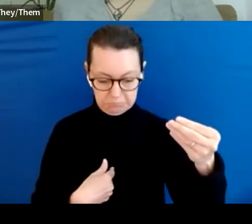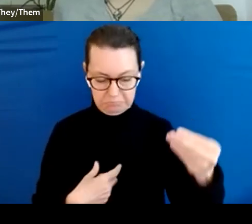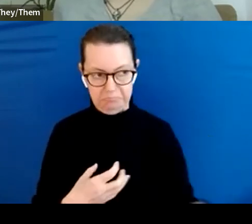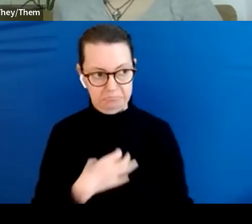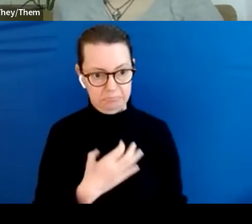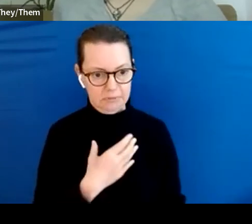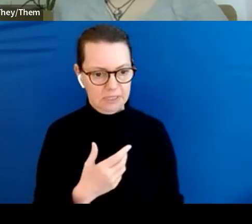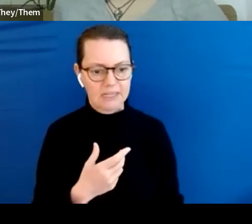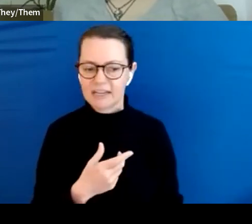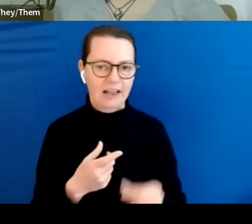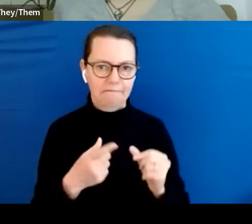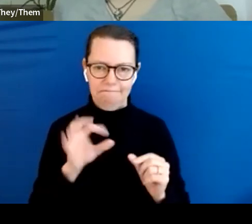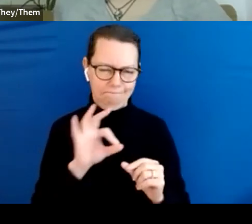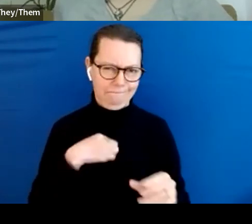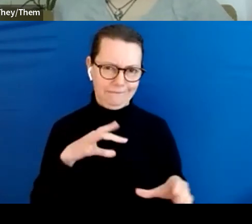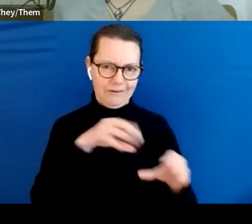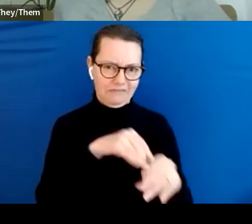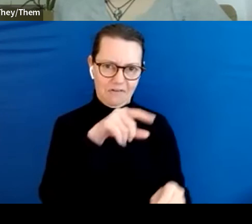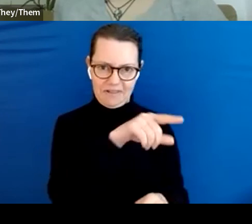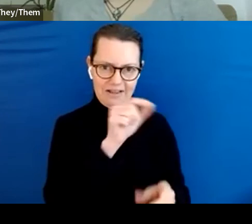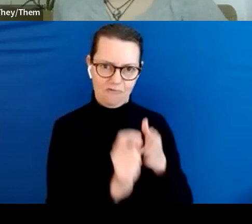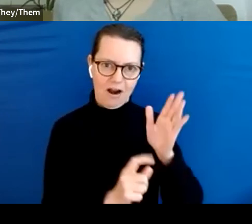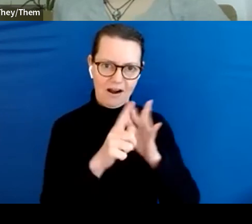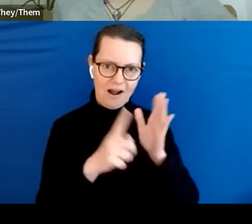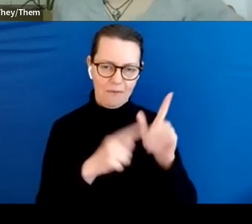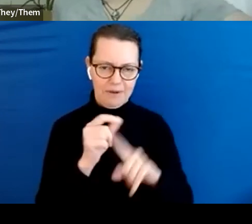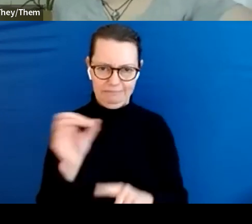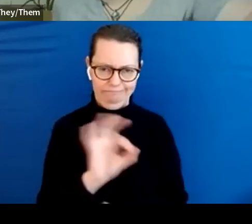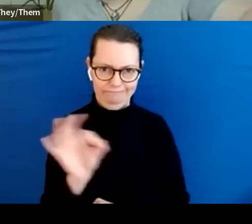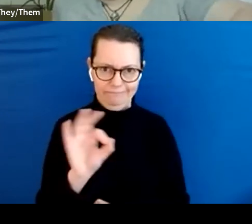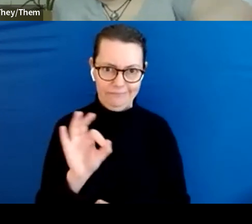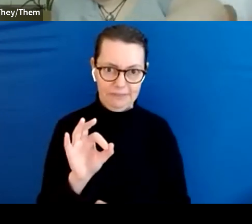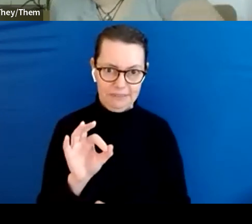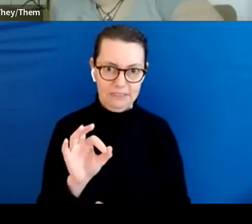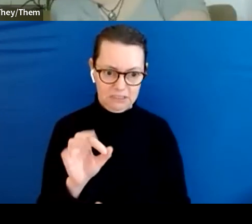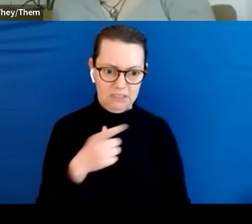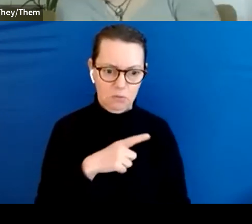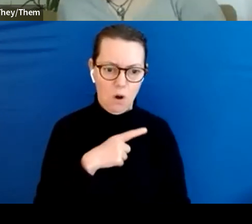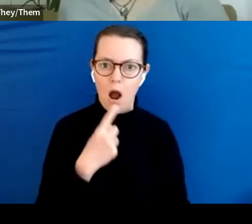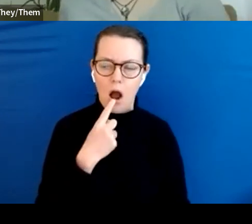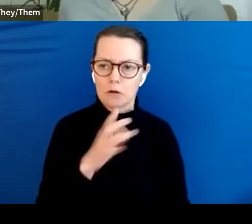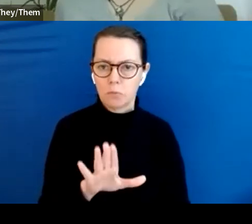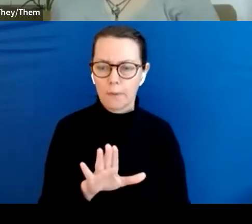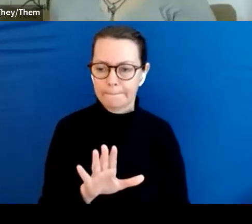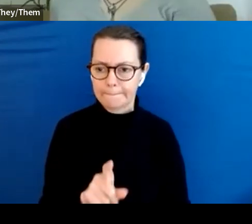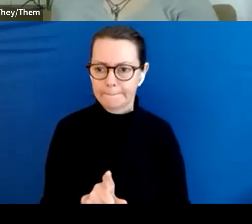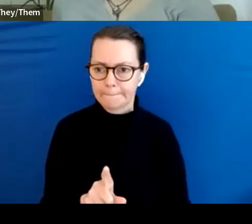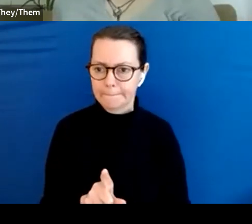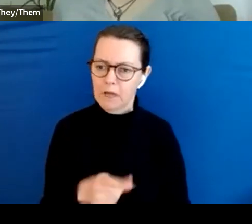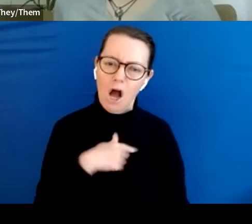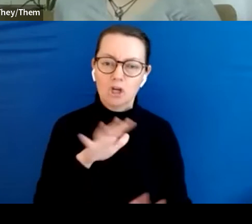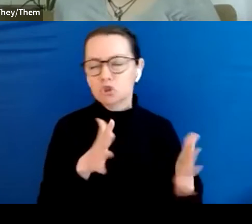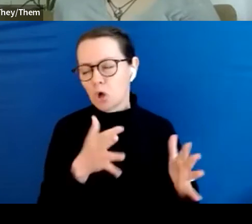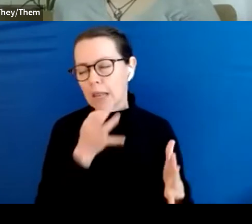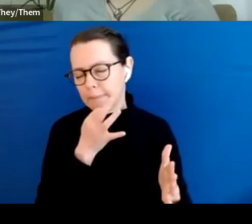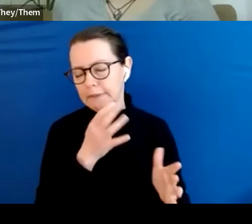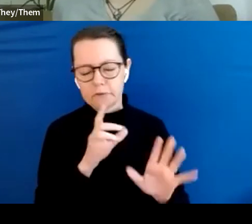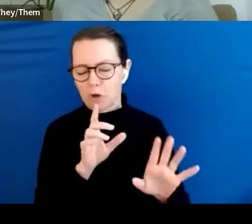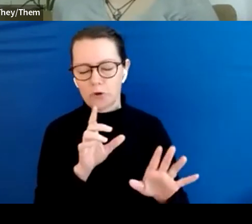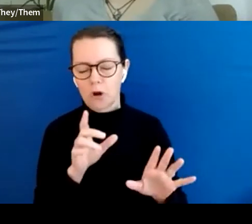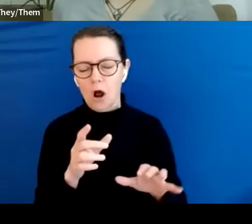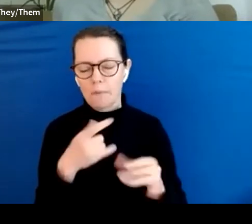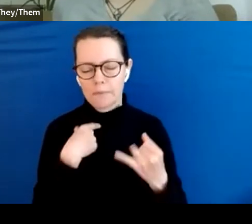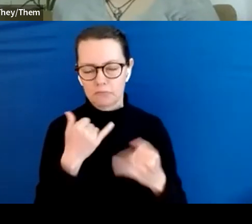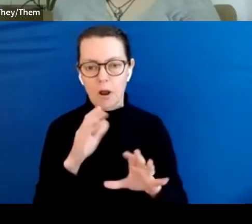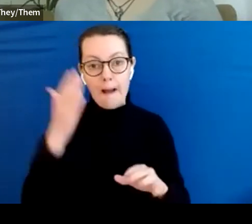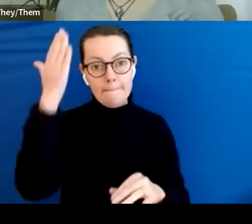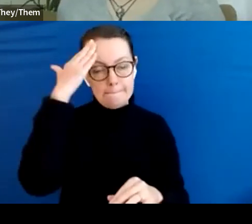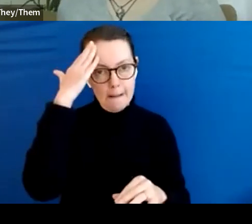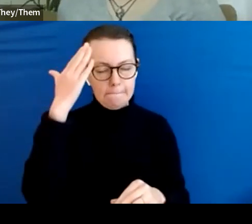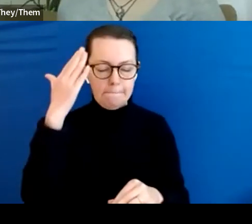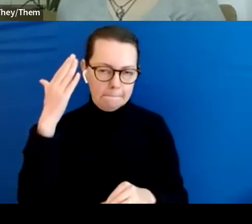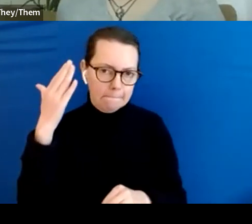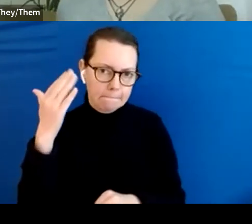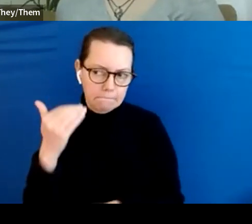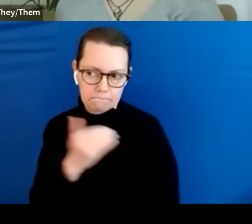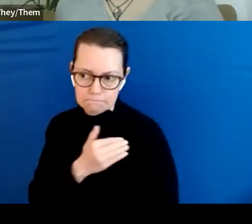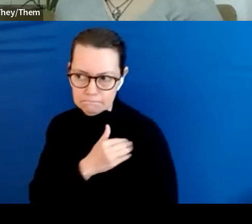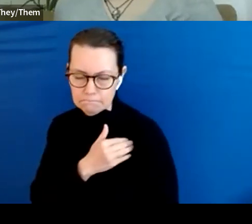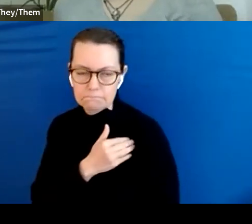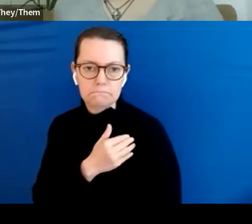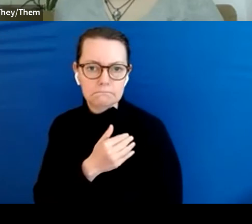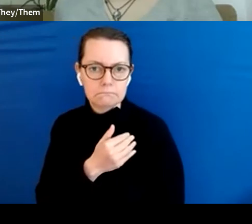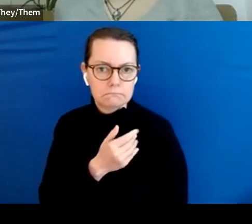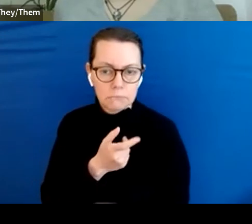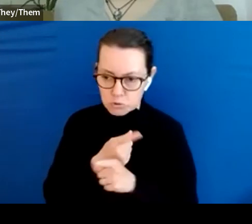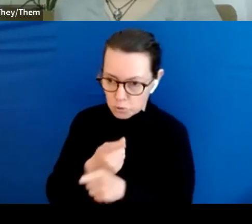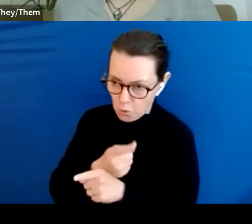Um, no. I wasn't that was, and that's why I stress with that. Well, I was kind of included, I take that back a little bit. Mom would have some like because it's usually my mom that would do them.